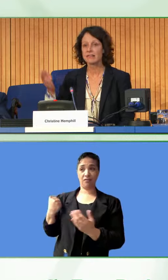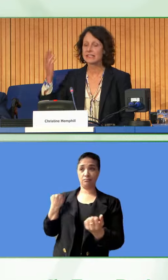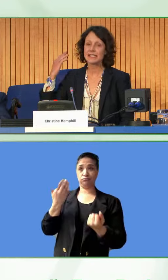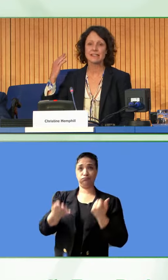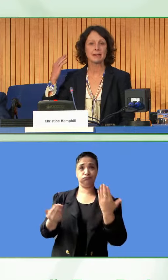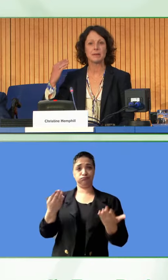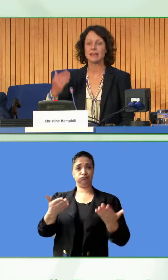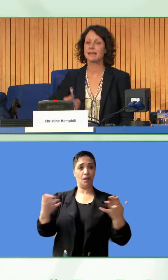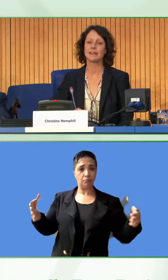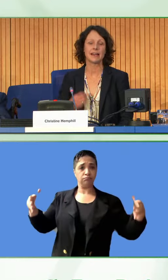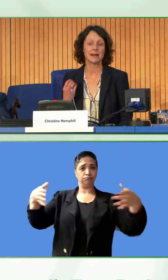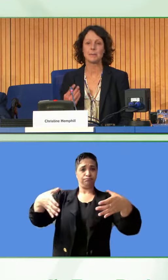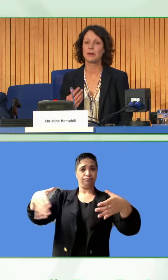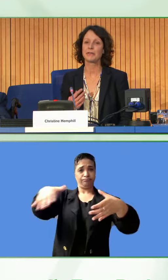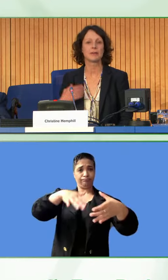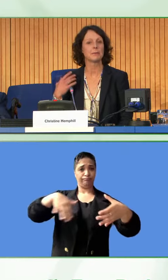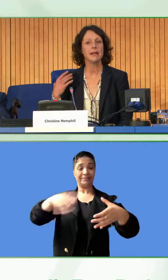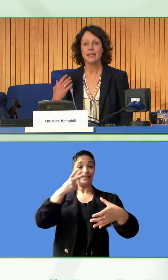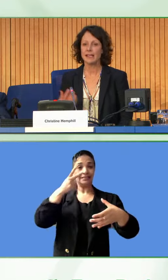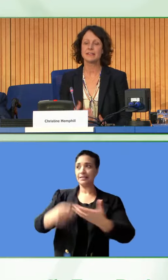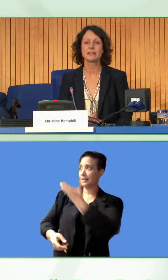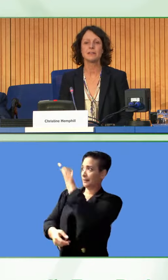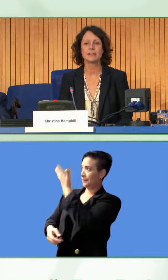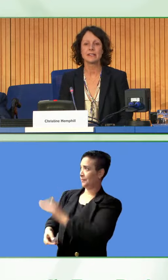There is a list of them here and it is a long list.